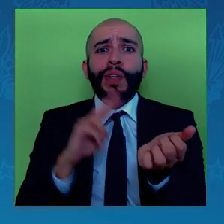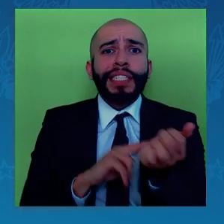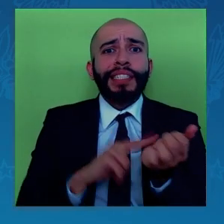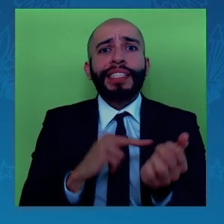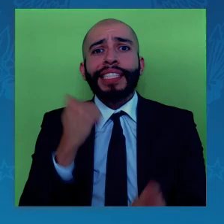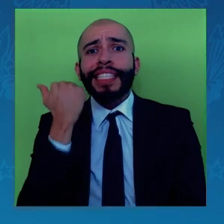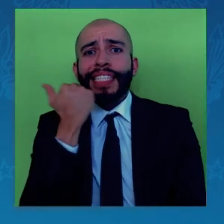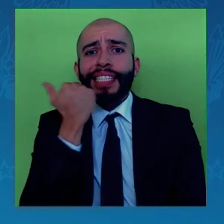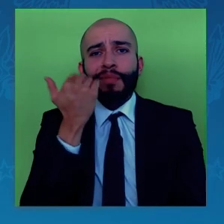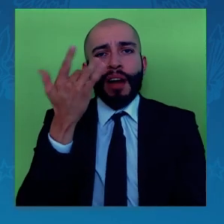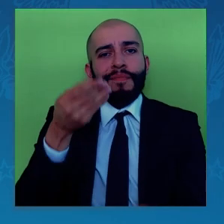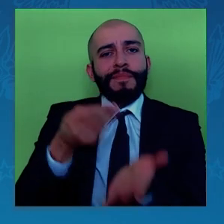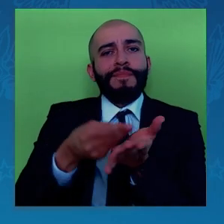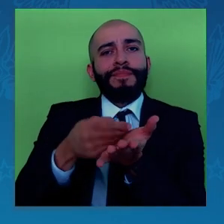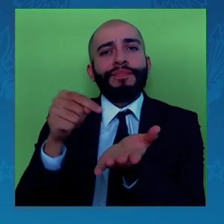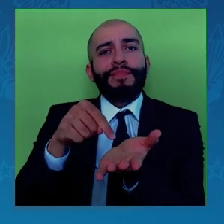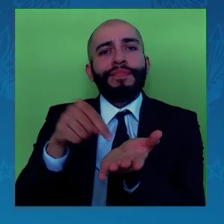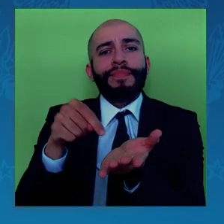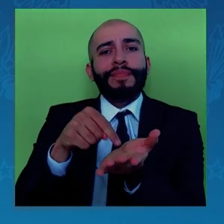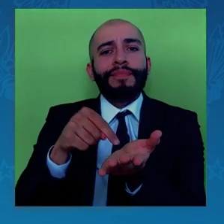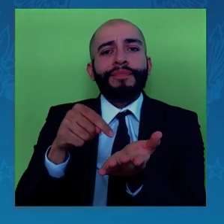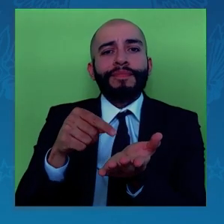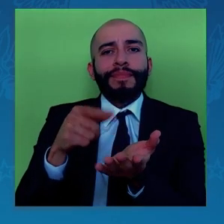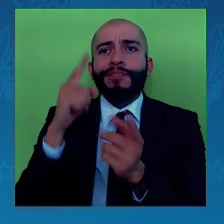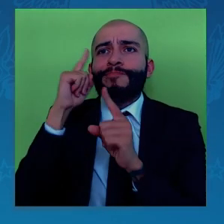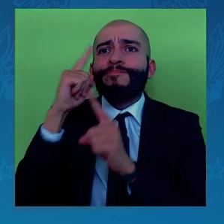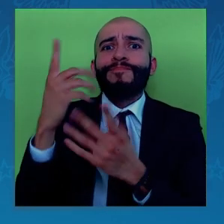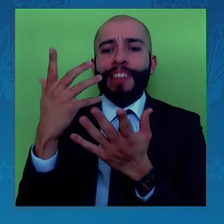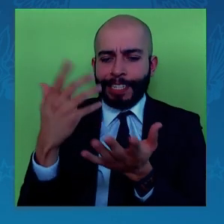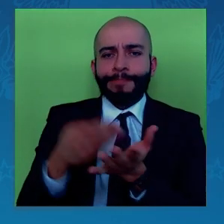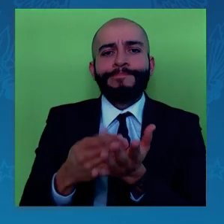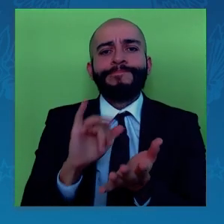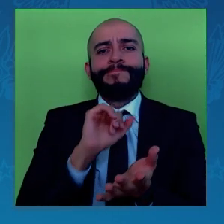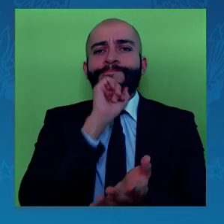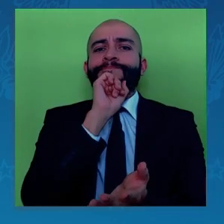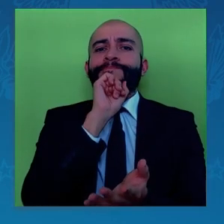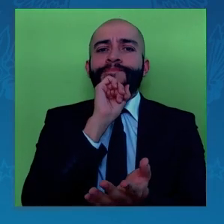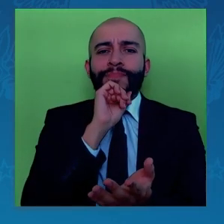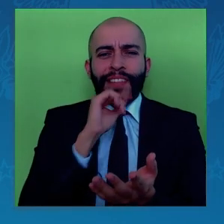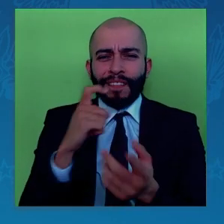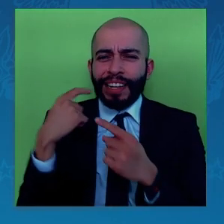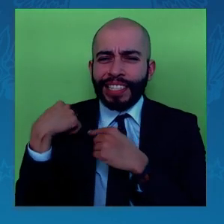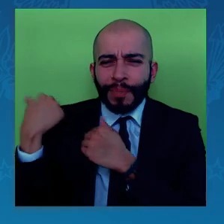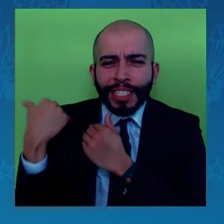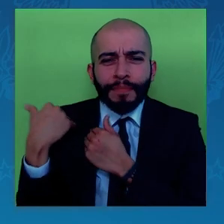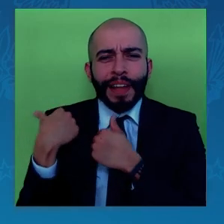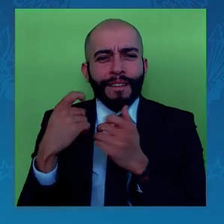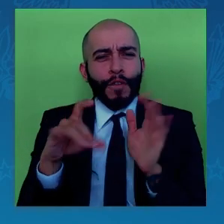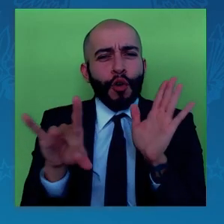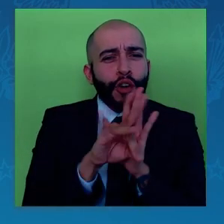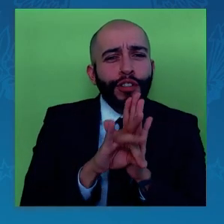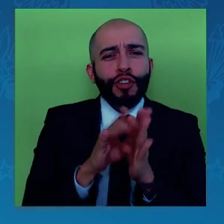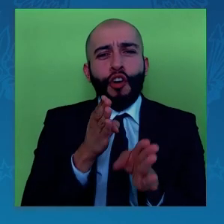without the burden of educational debt, they choose career paths that allow them to focus on the needs of the communities they serve.